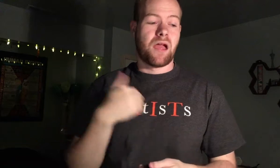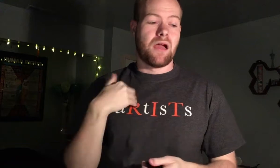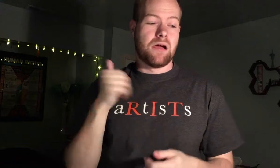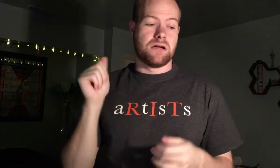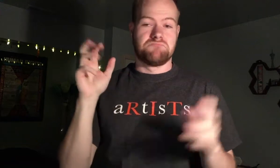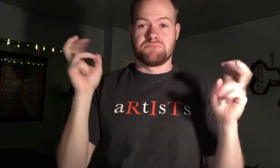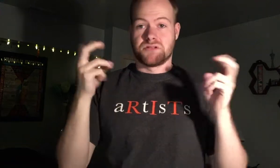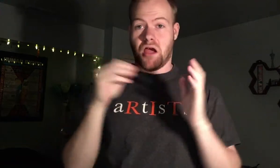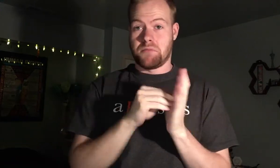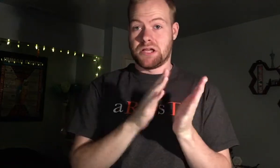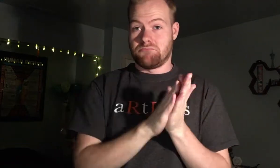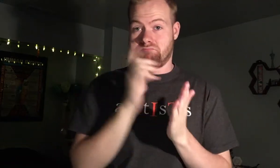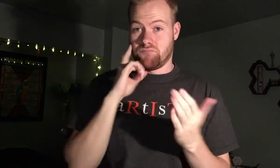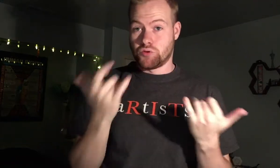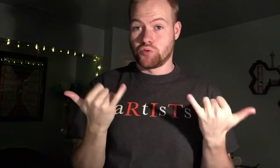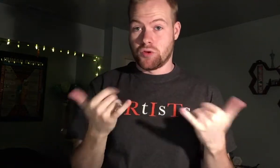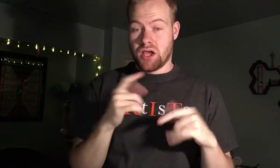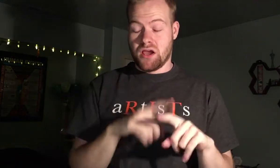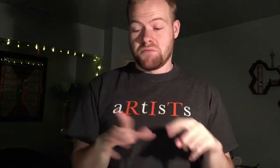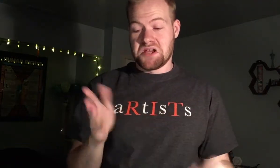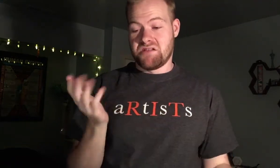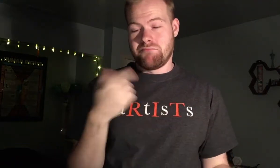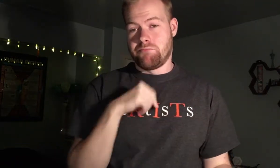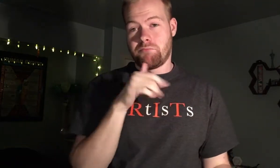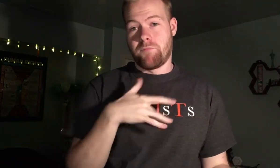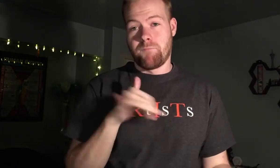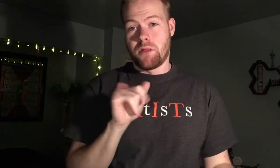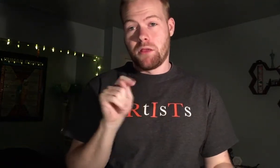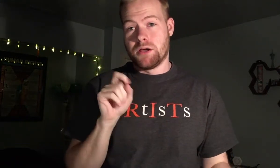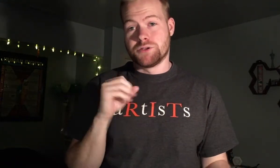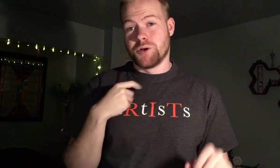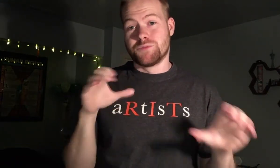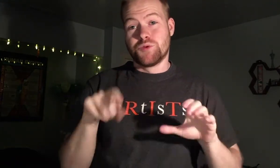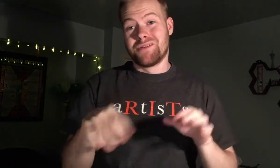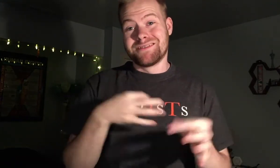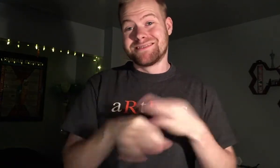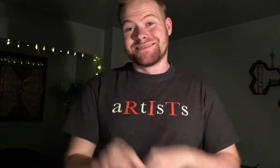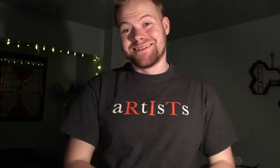I had a topic written down for today, but I didn’t feel like it, so I’m doing this instead.